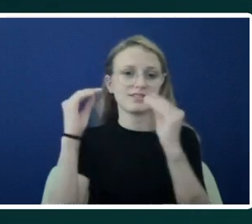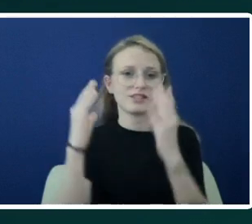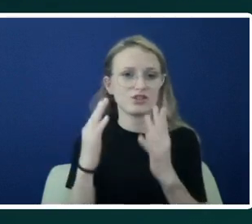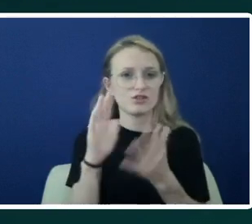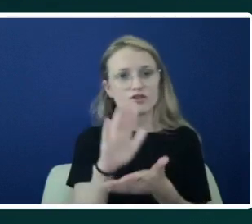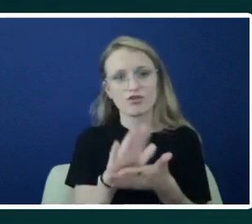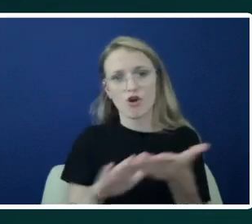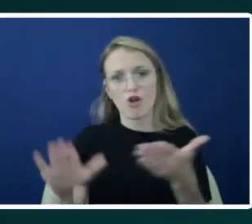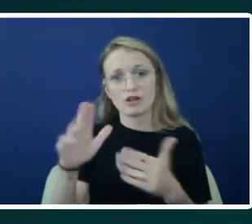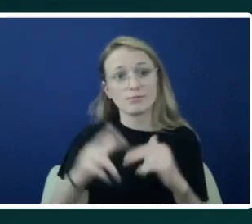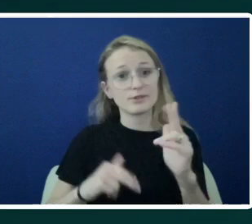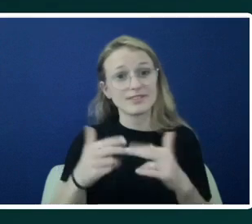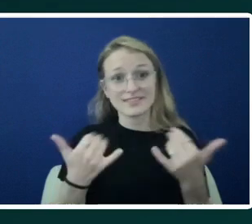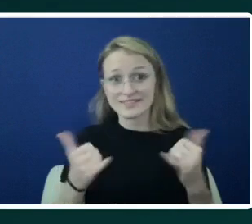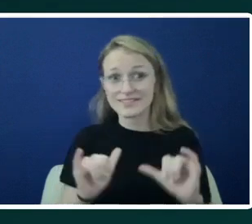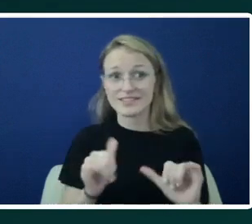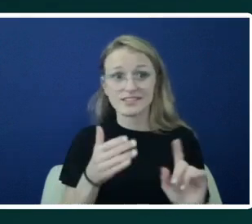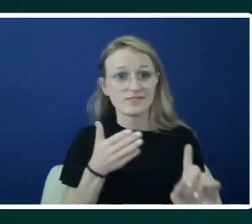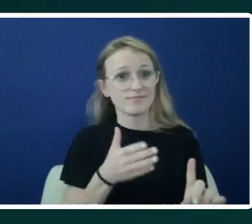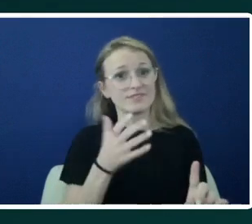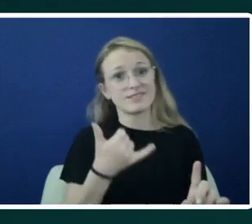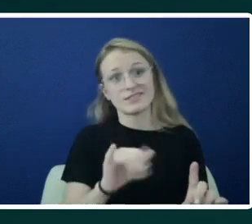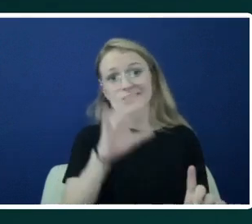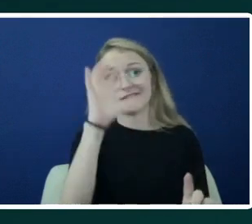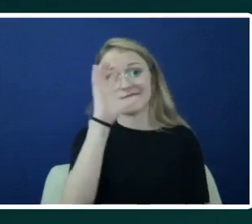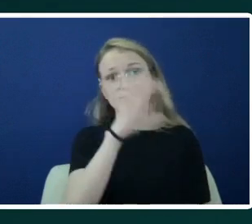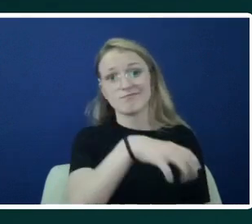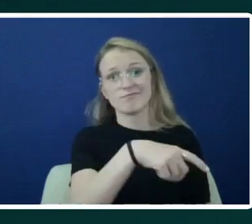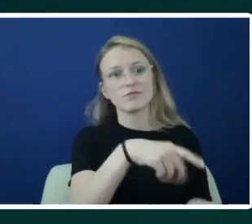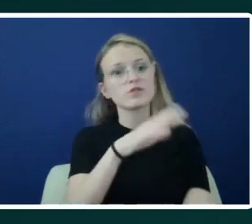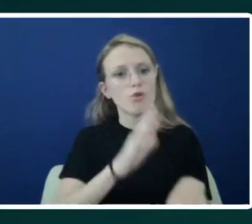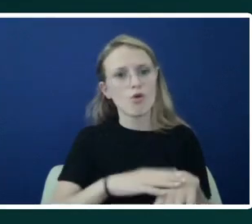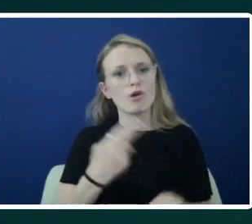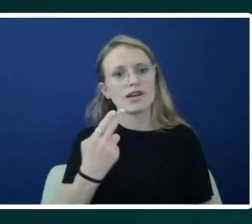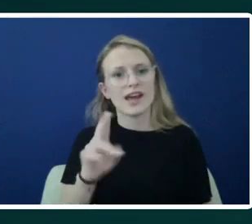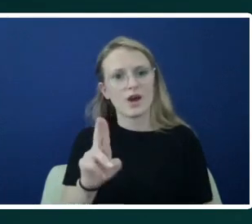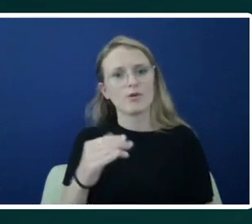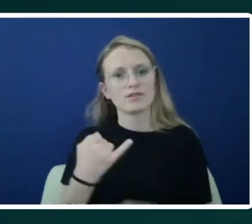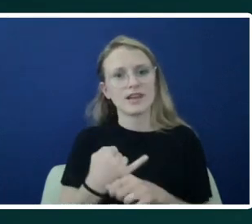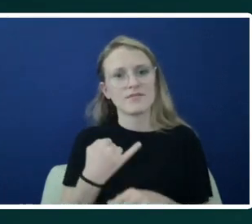actually still standing. It's on the campus of Howard University. Although the building itself